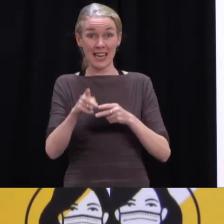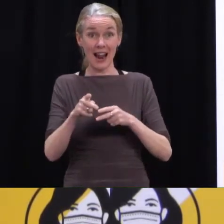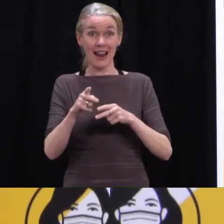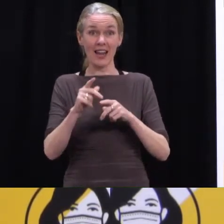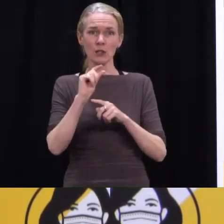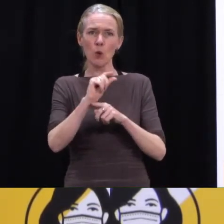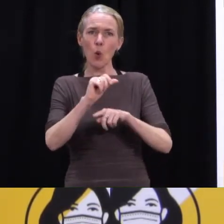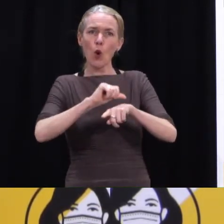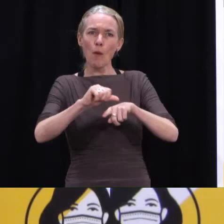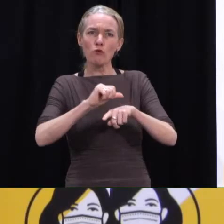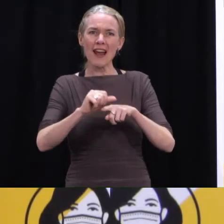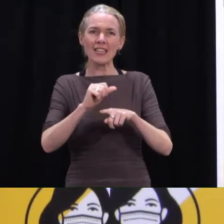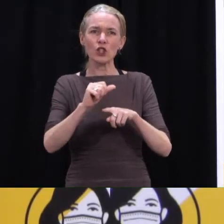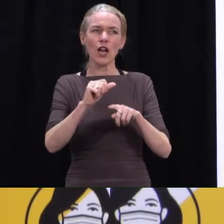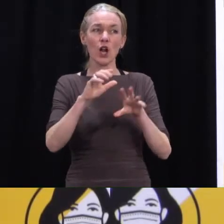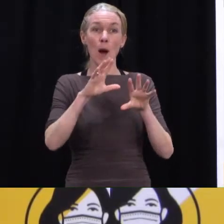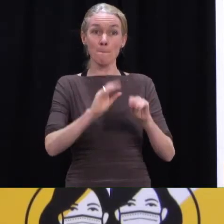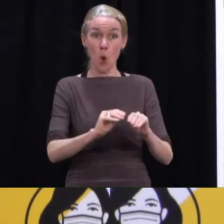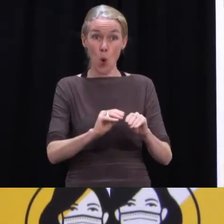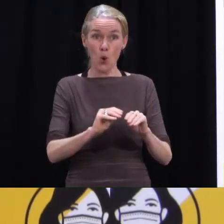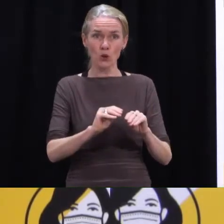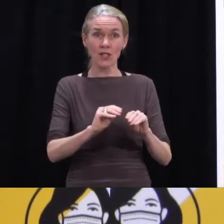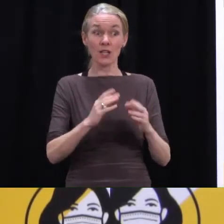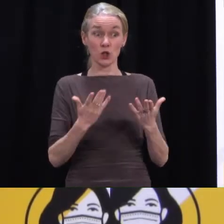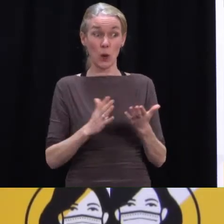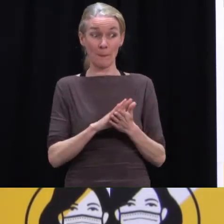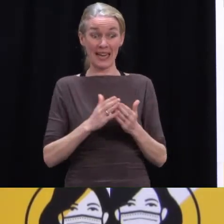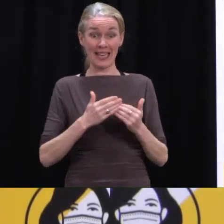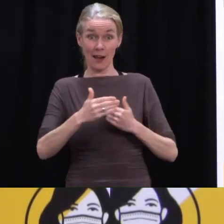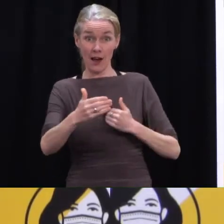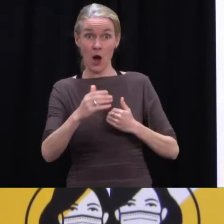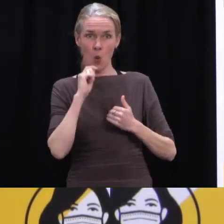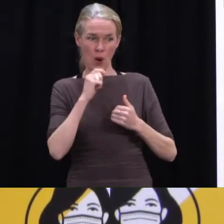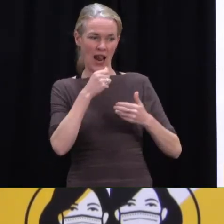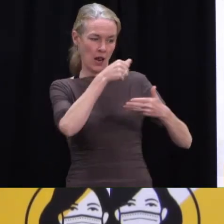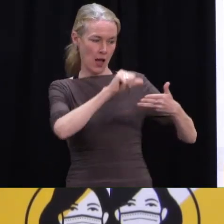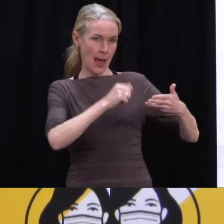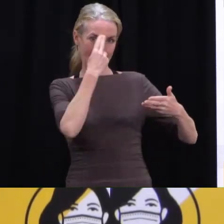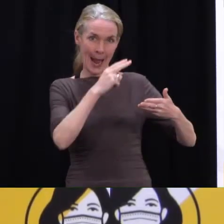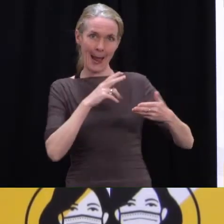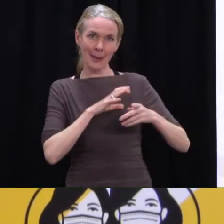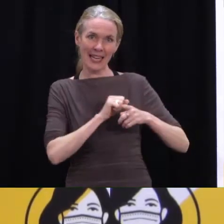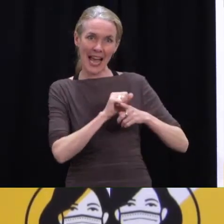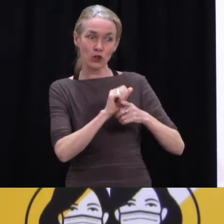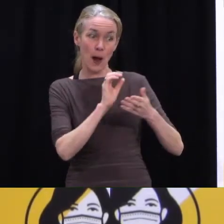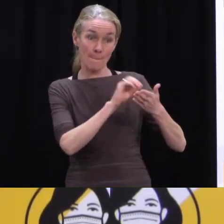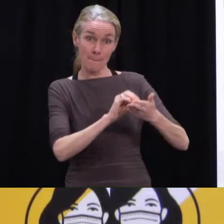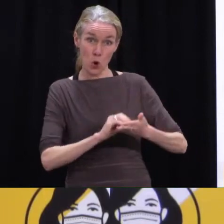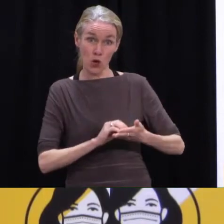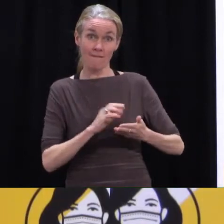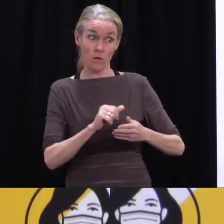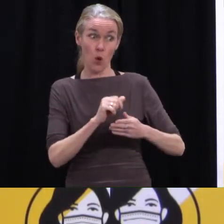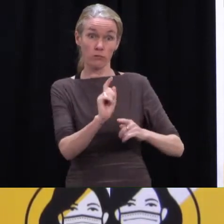happened before. >> Who will be helping with the backlog snismt I suspect over the next week